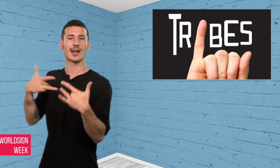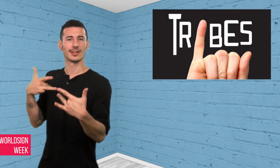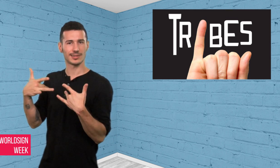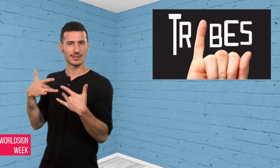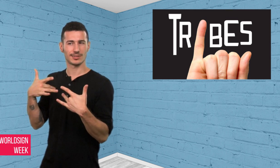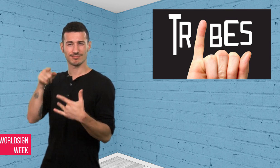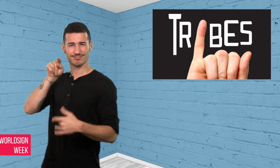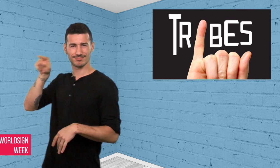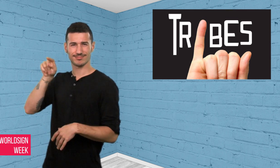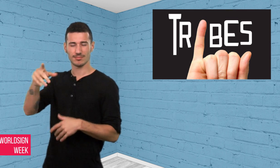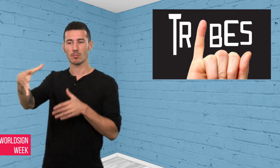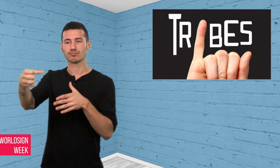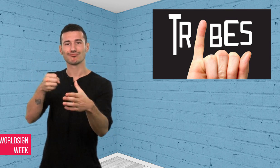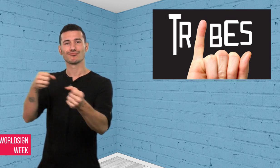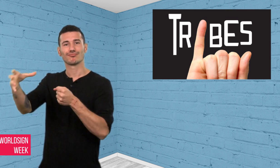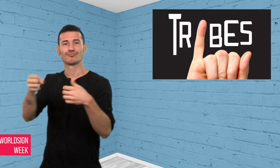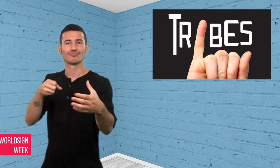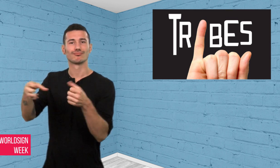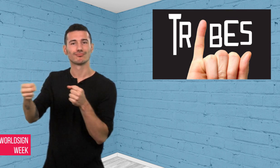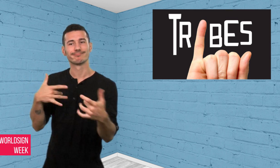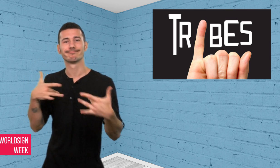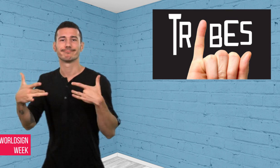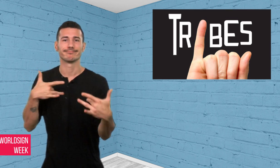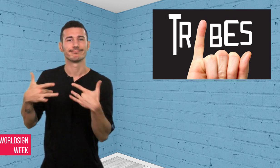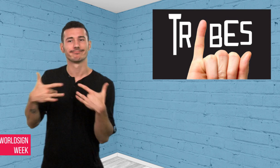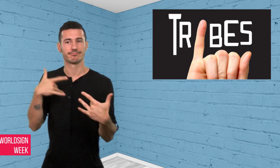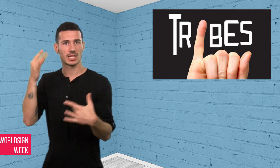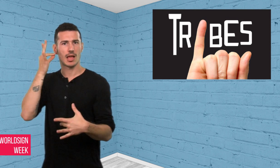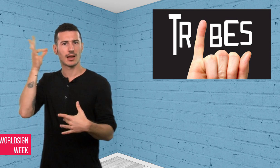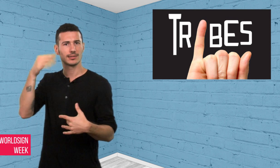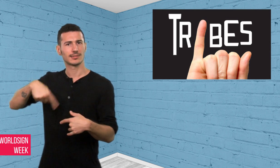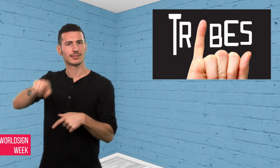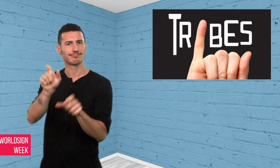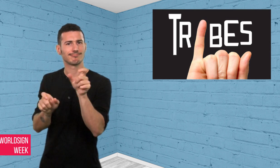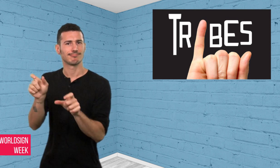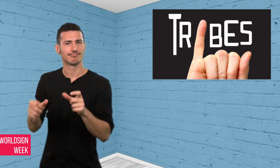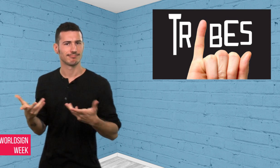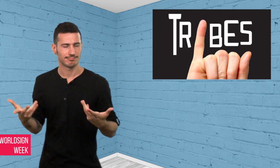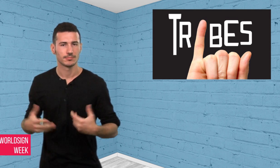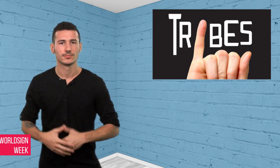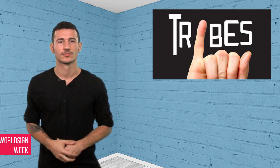the artistic director’s recent decision to cast hearing